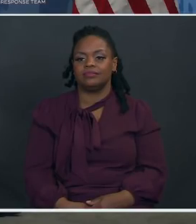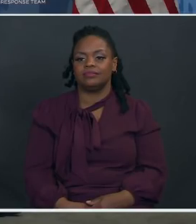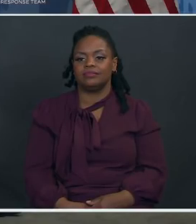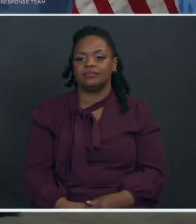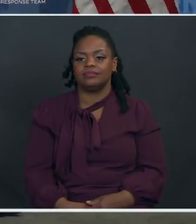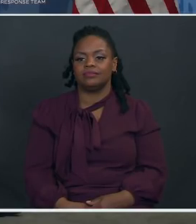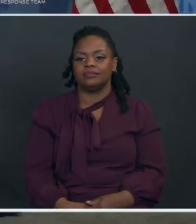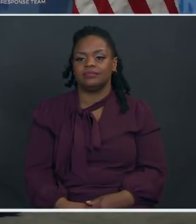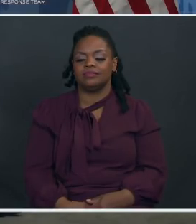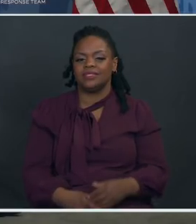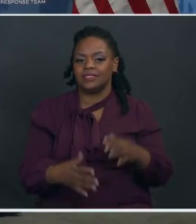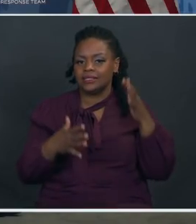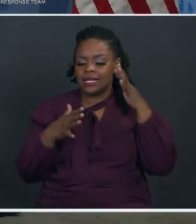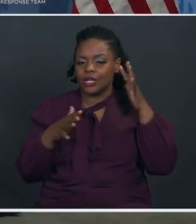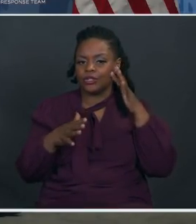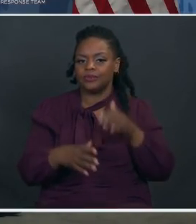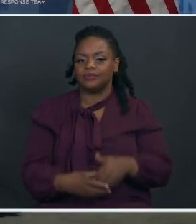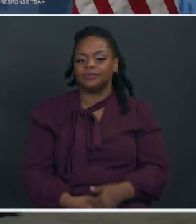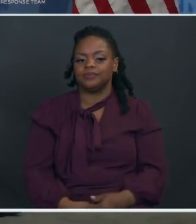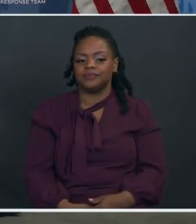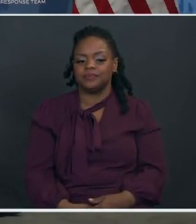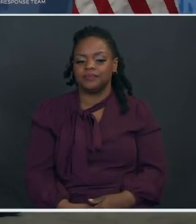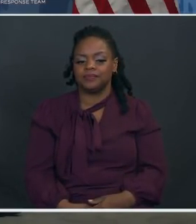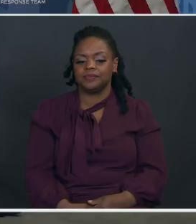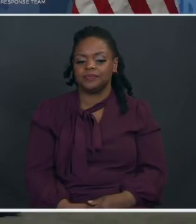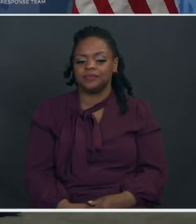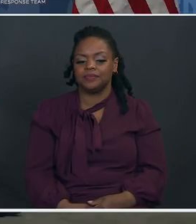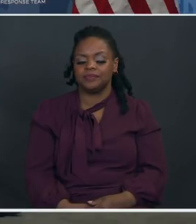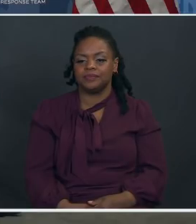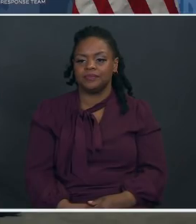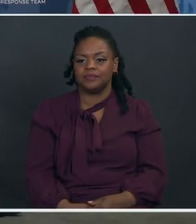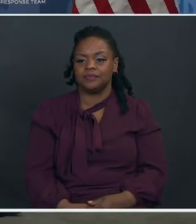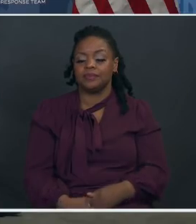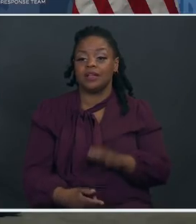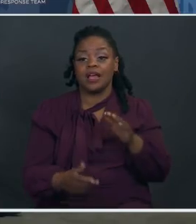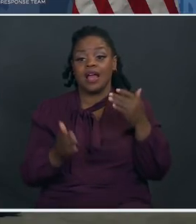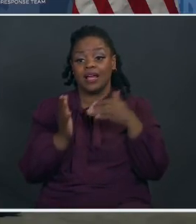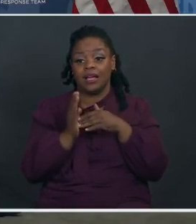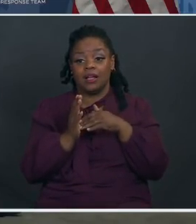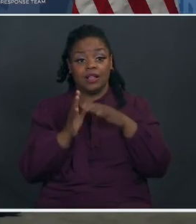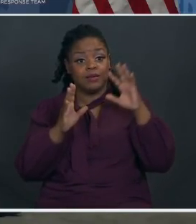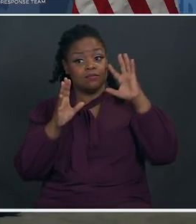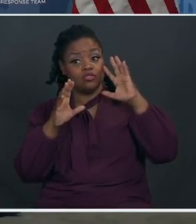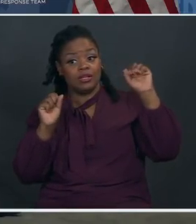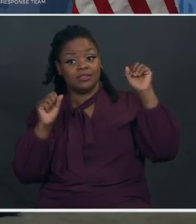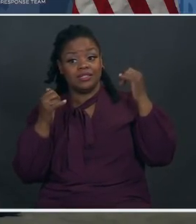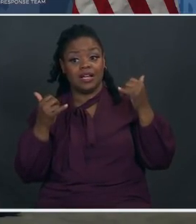two to three days of supply, as Andy said, to deal with any unforeseen situations.